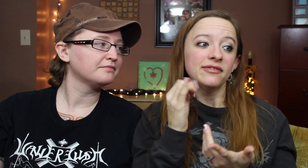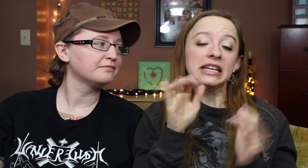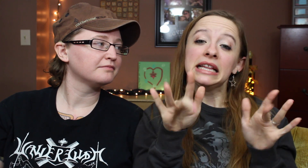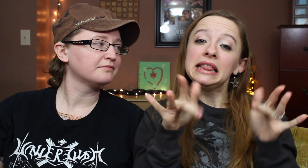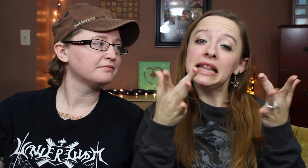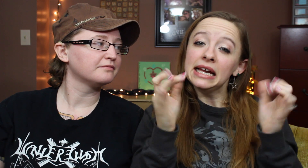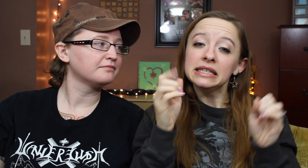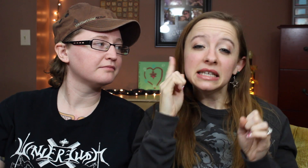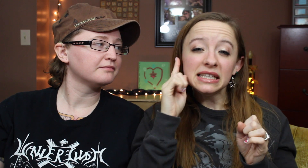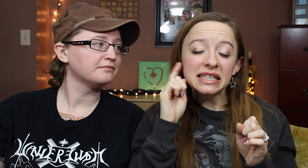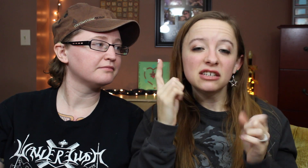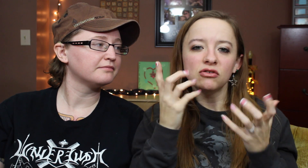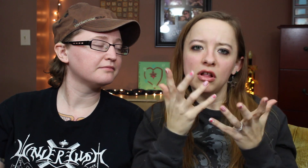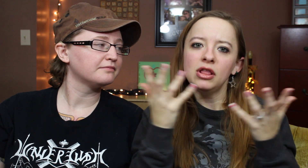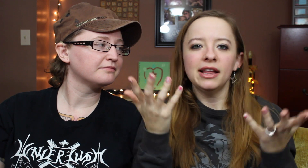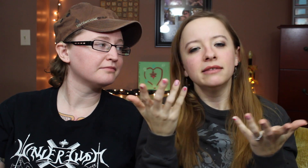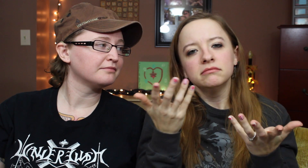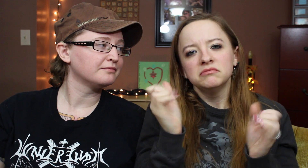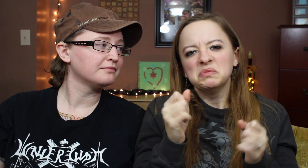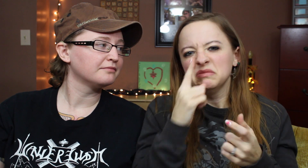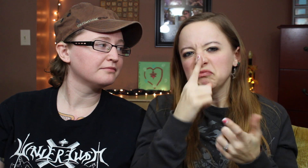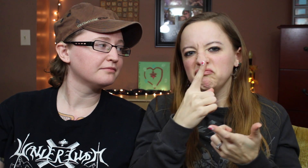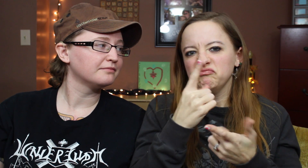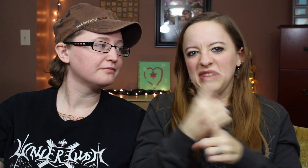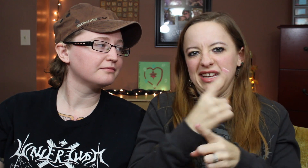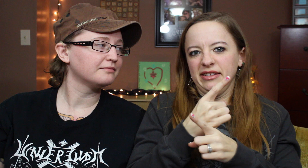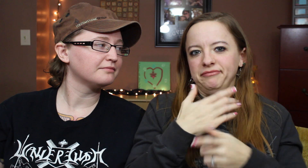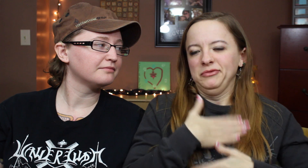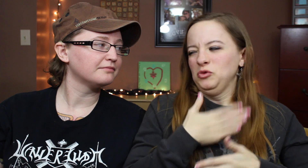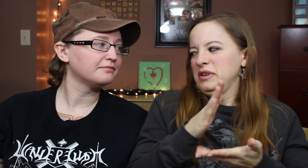if you maybe you can... you're just very light hard of hearing,